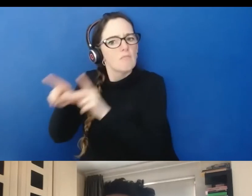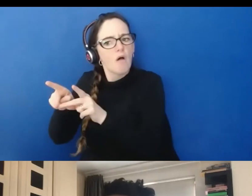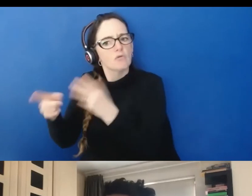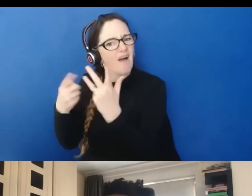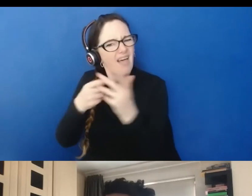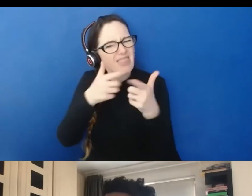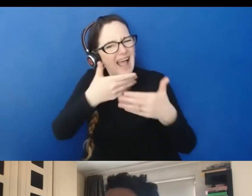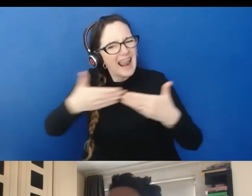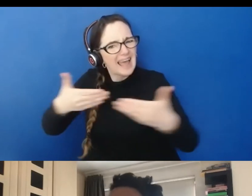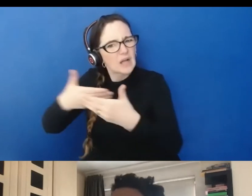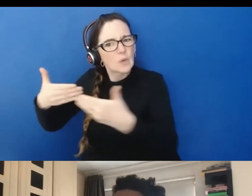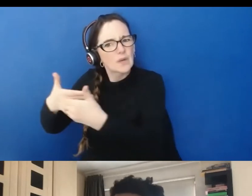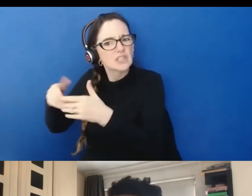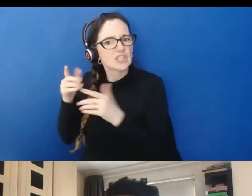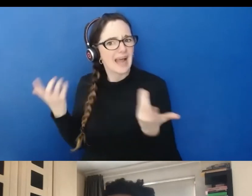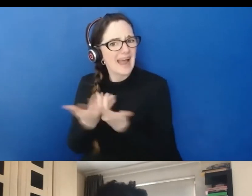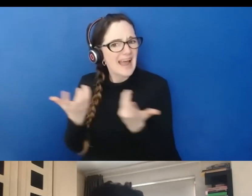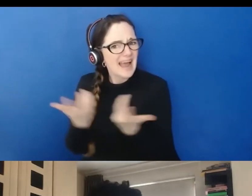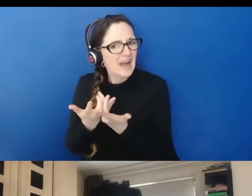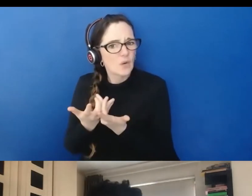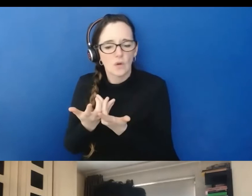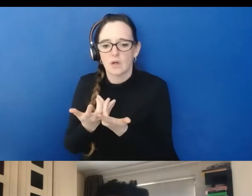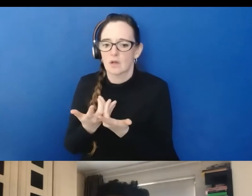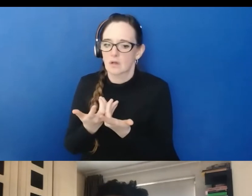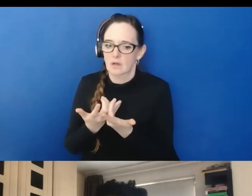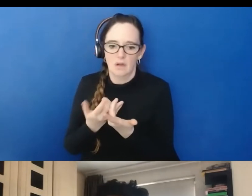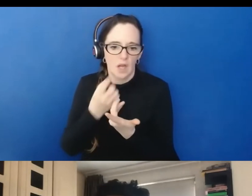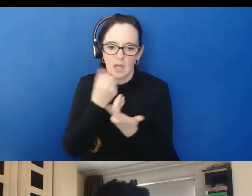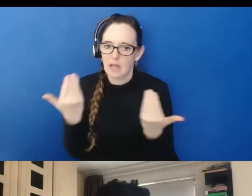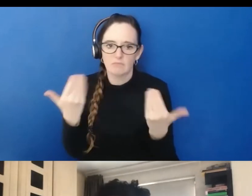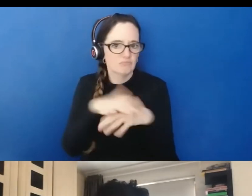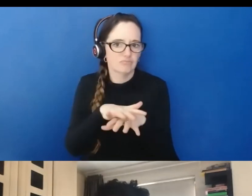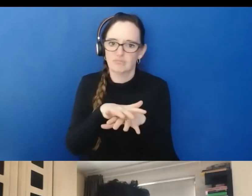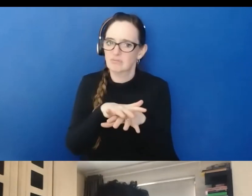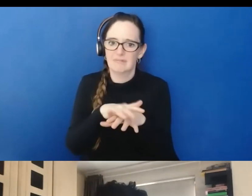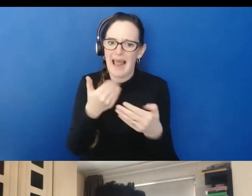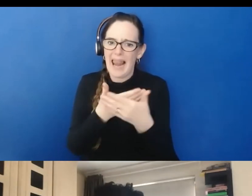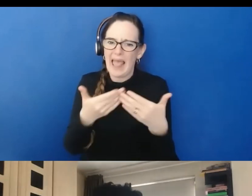We re not able to integrate diversity in the language yet and that s something we really